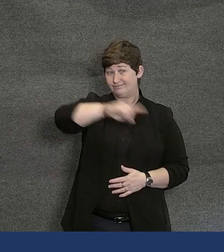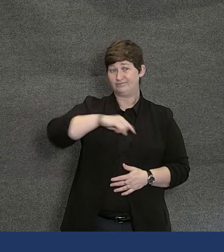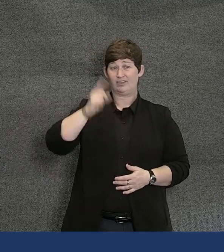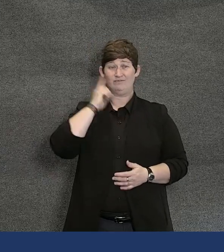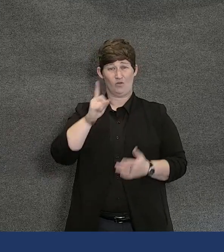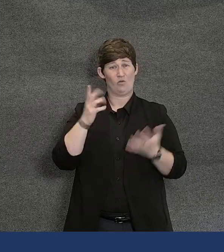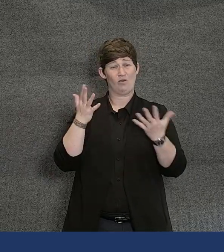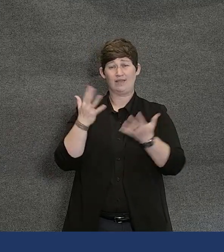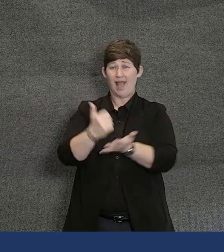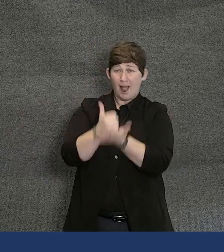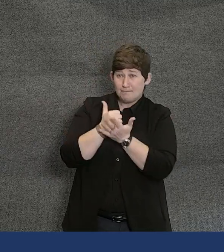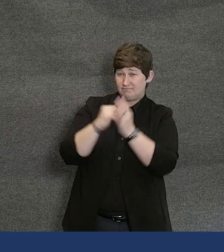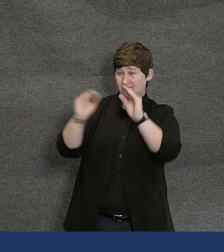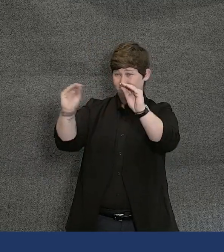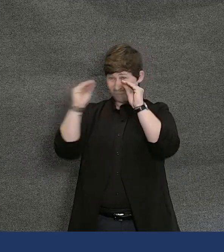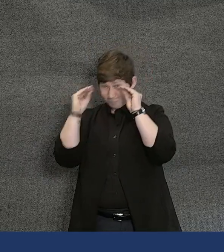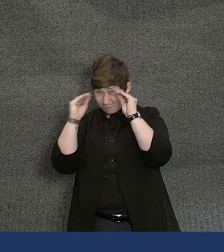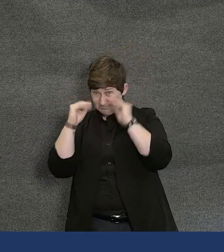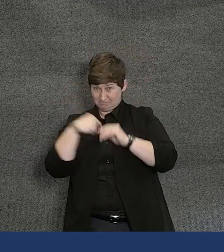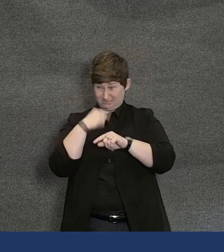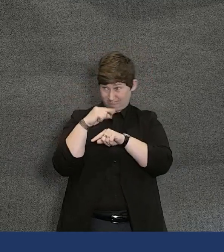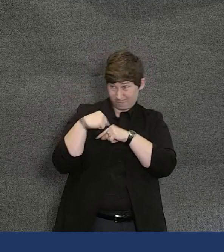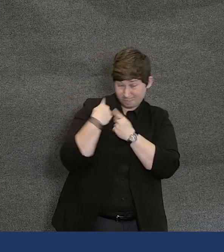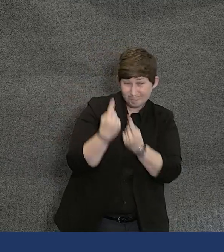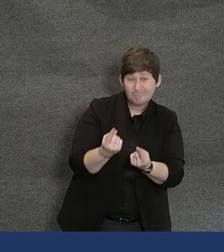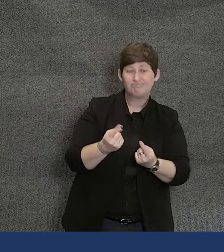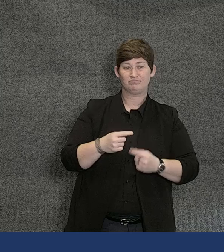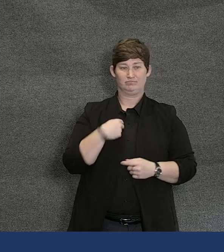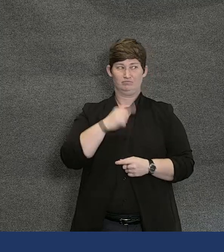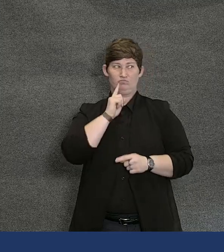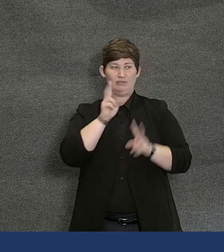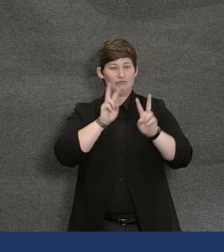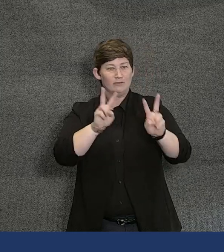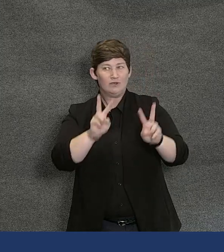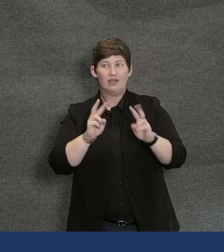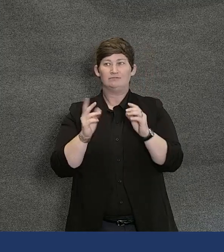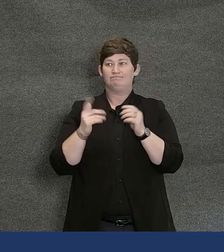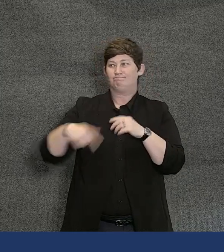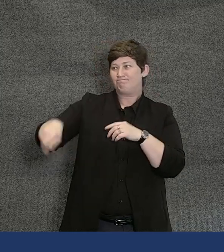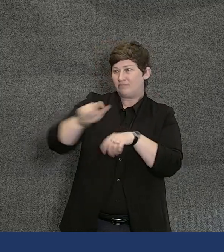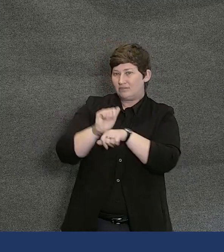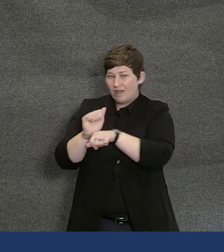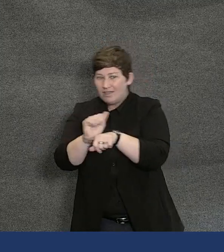I'm looking forward to some of my colleagues, and learning from them as well today.